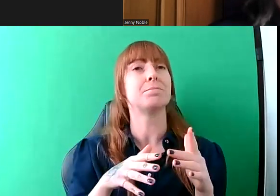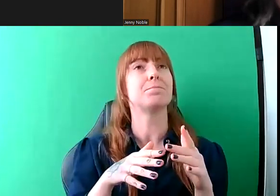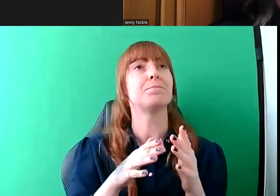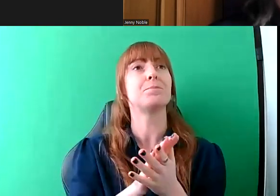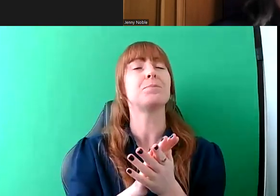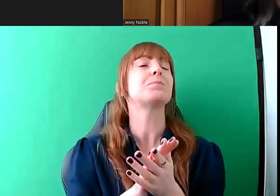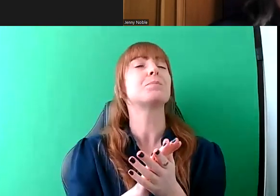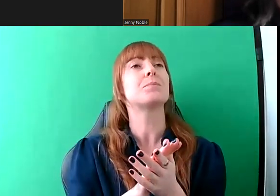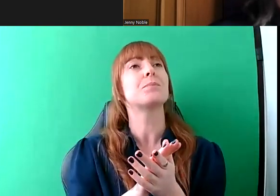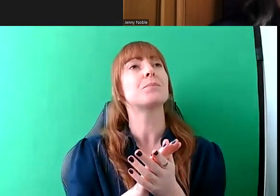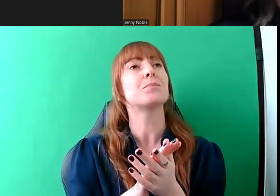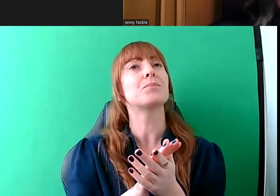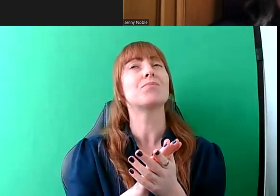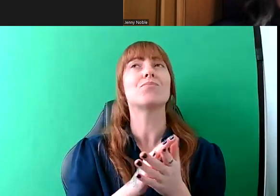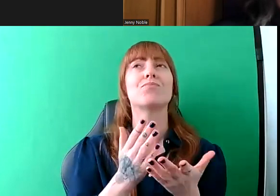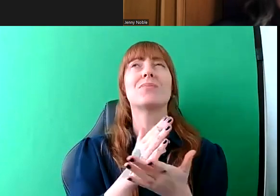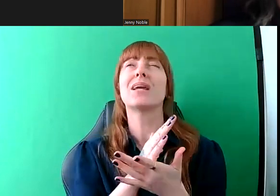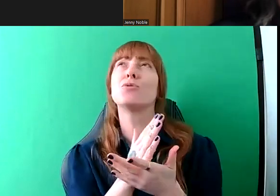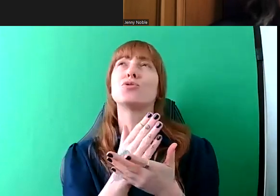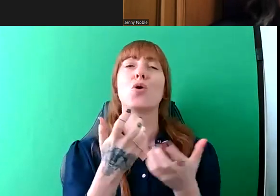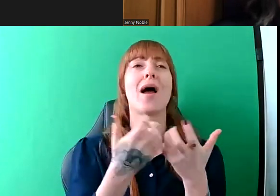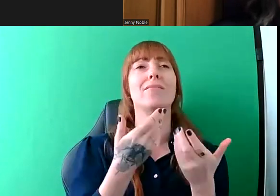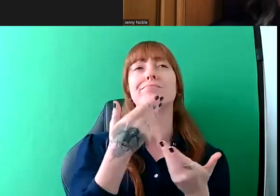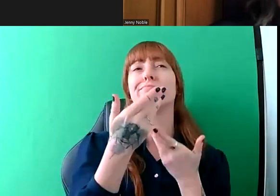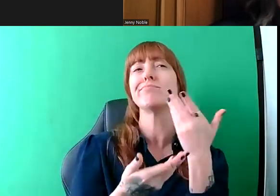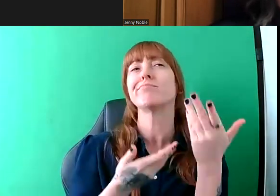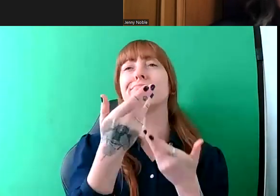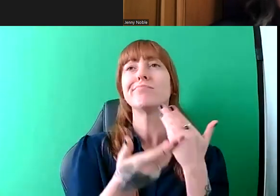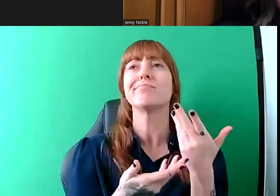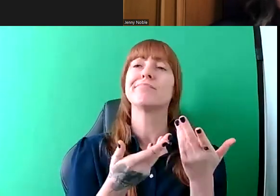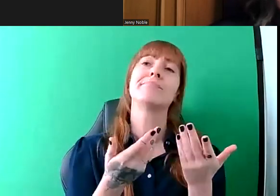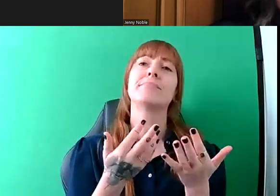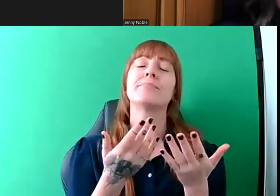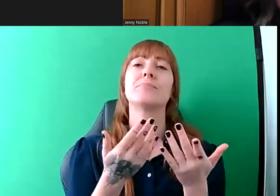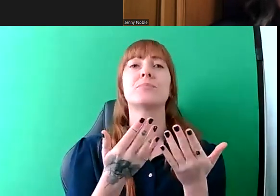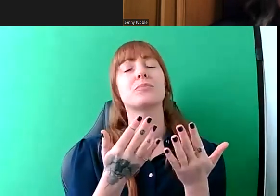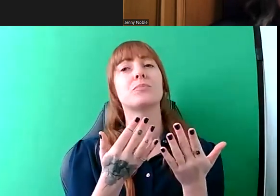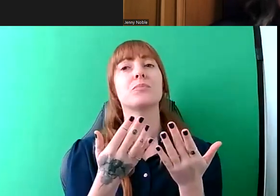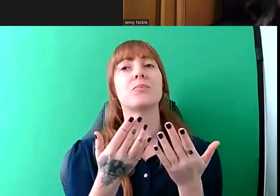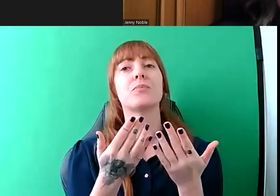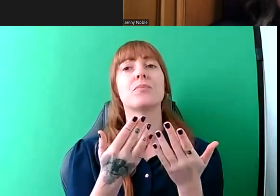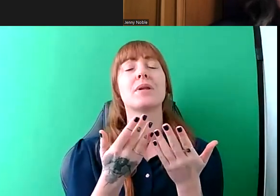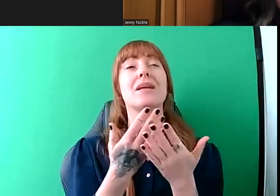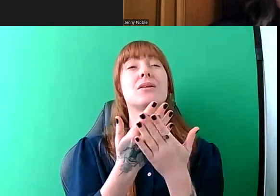sure and I haven't thought this through... but I think there's a lot of marginalized people,